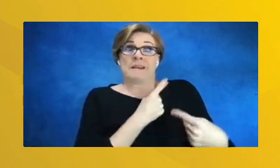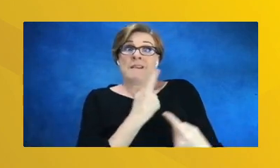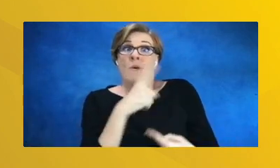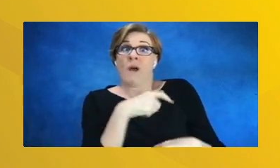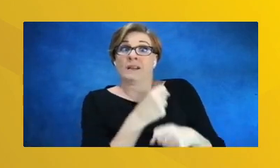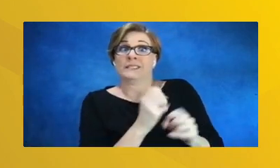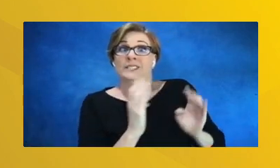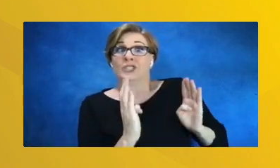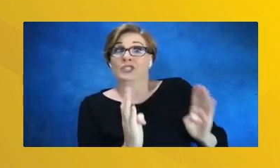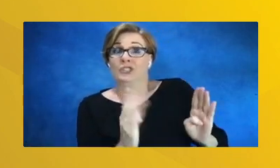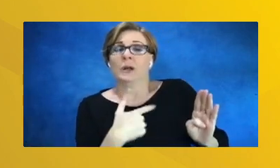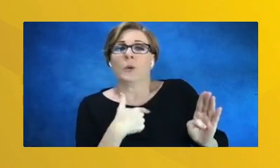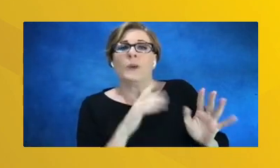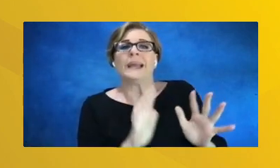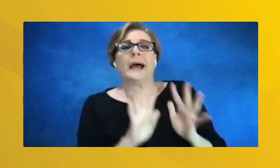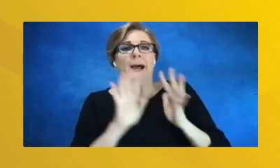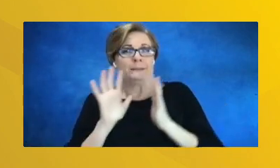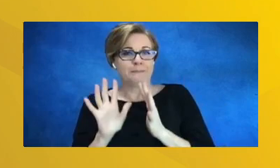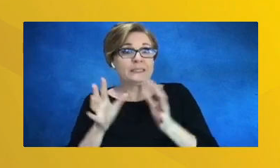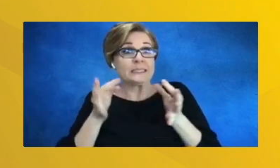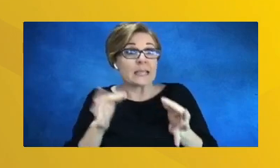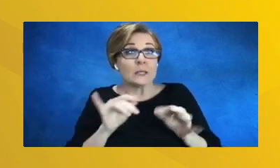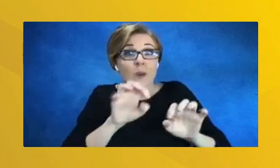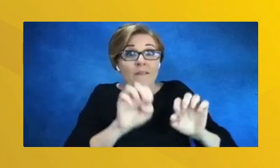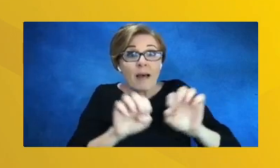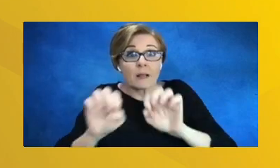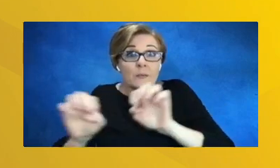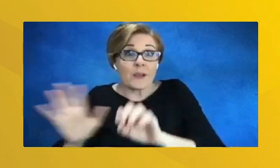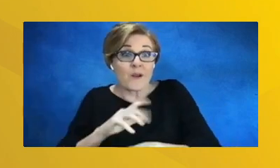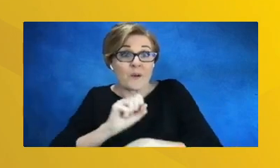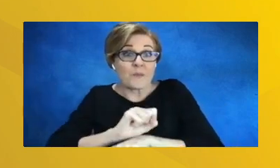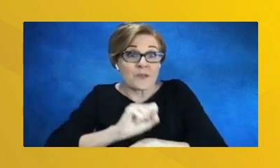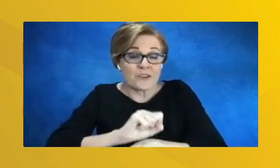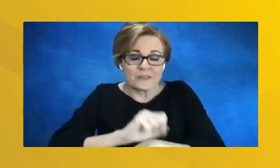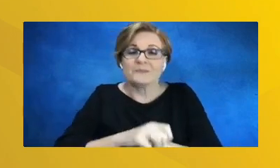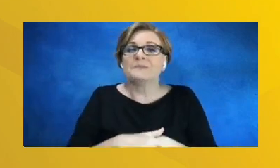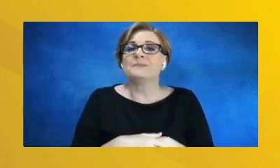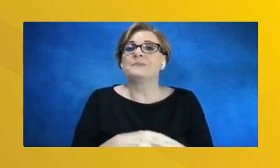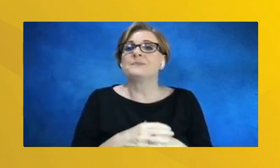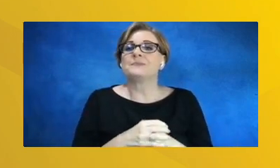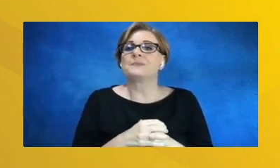And so if we can go to the next slide, please. Thank you.